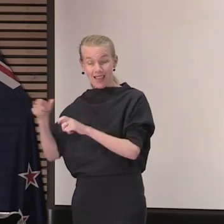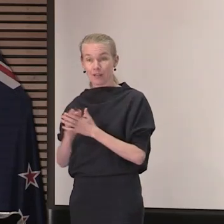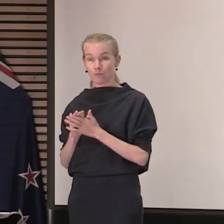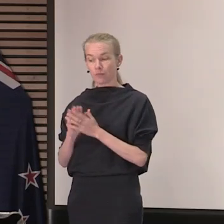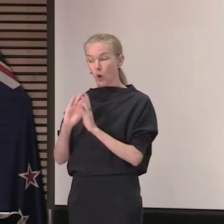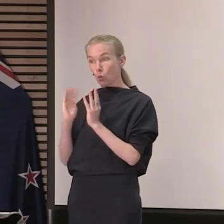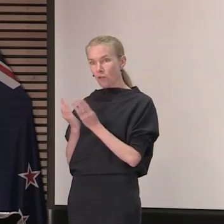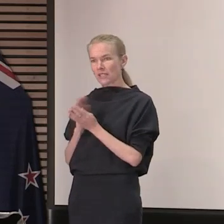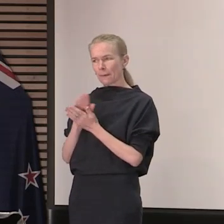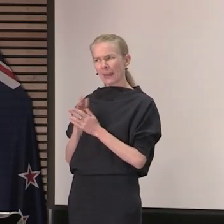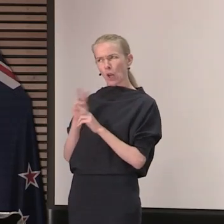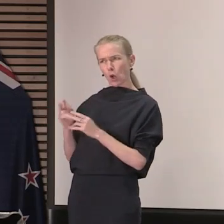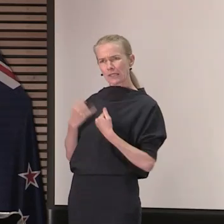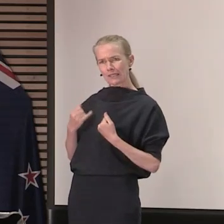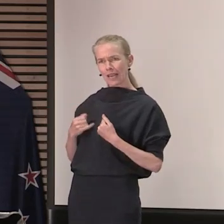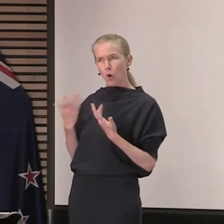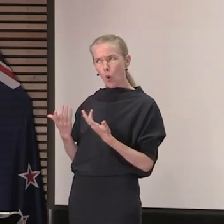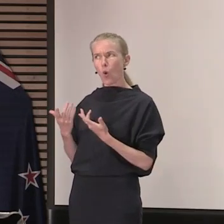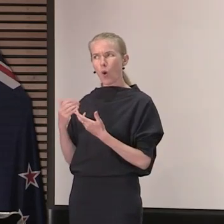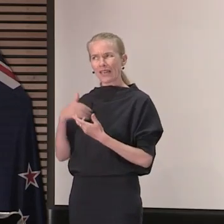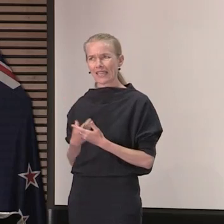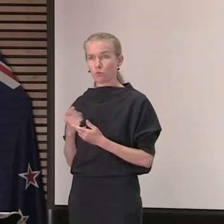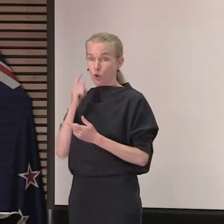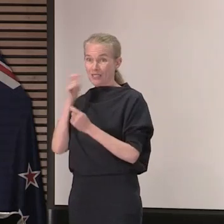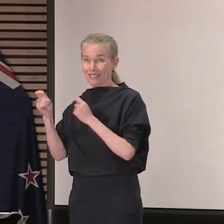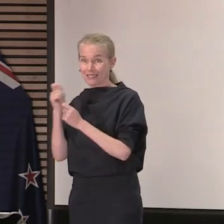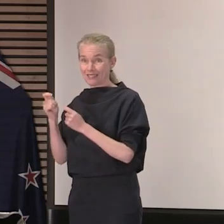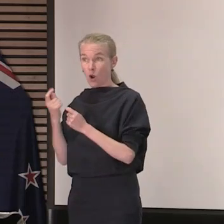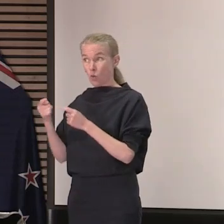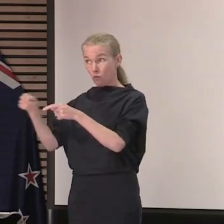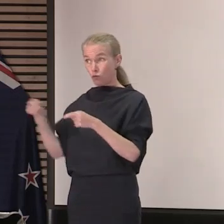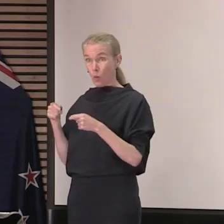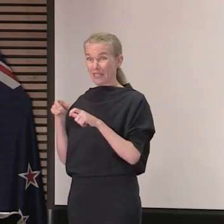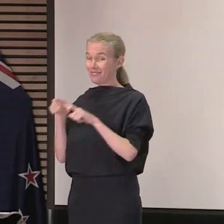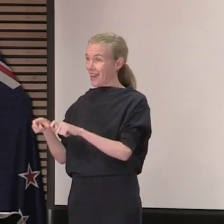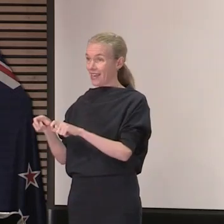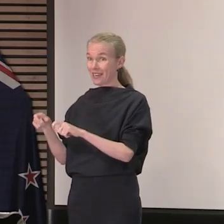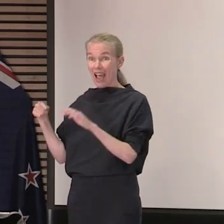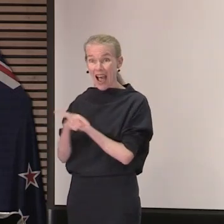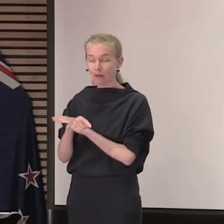tested for COVID-19 go, and they cannot leave theirrooms. They must stay wherethey are.